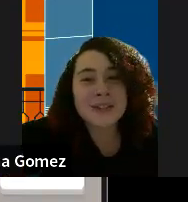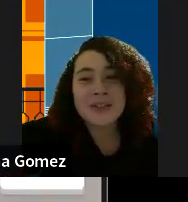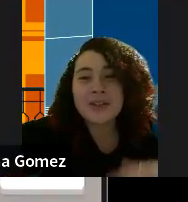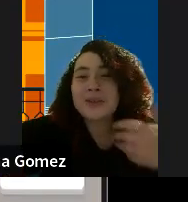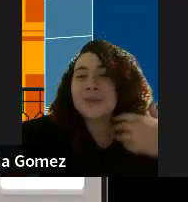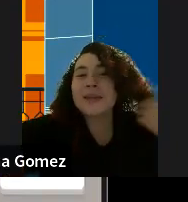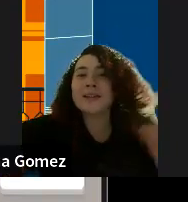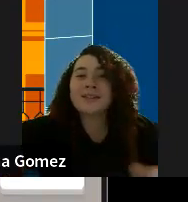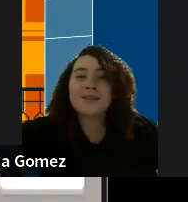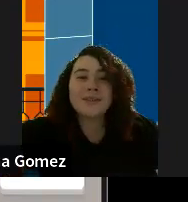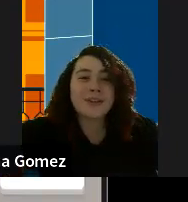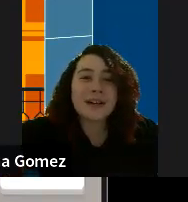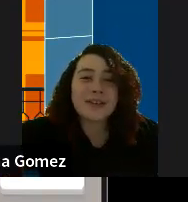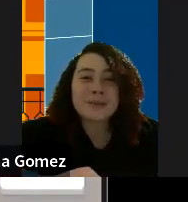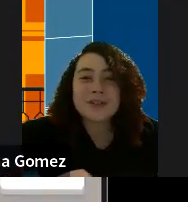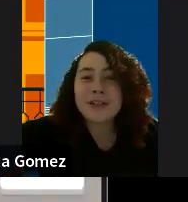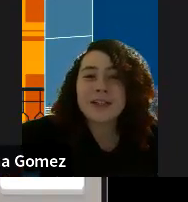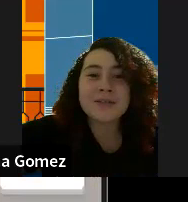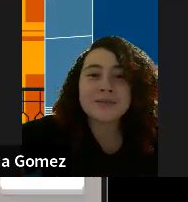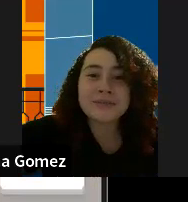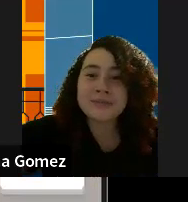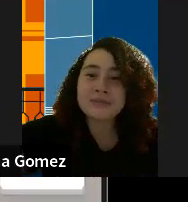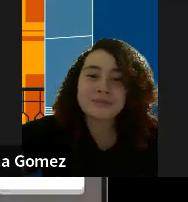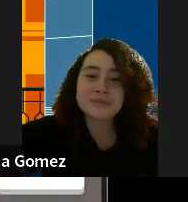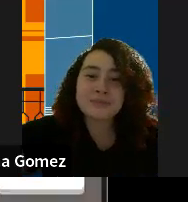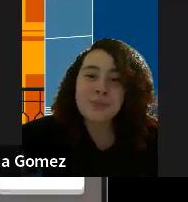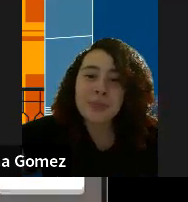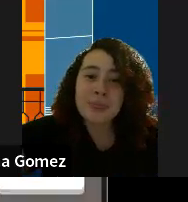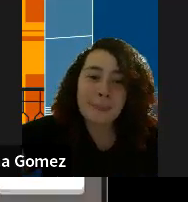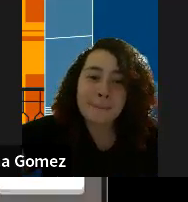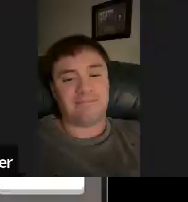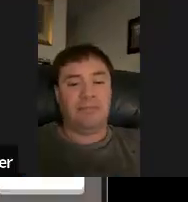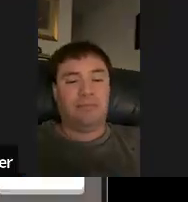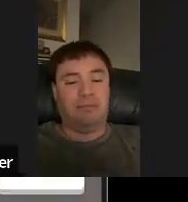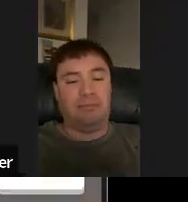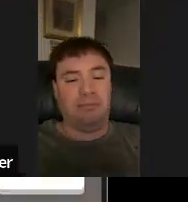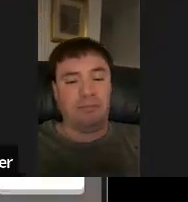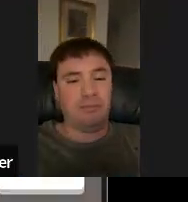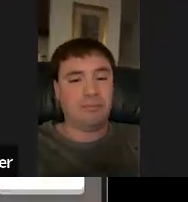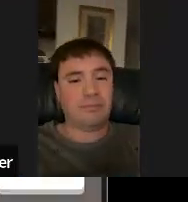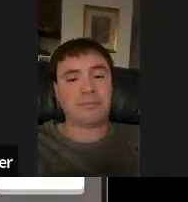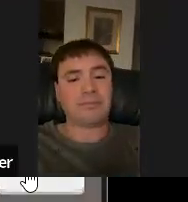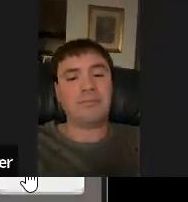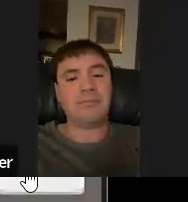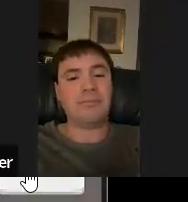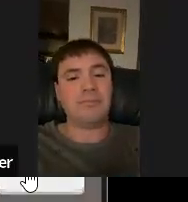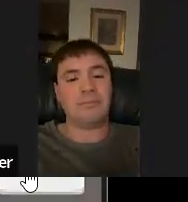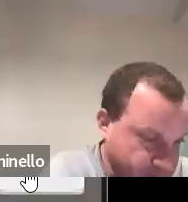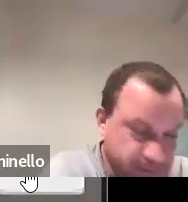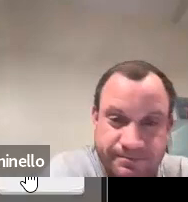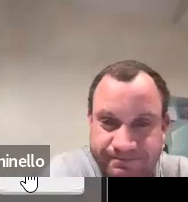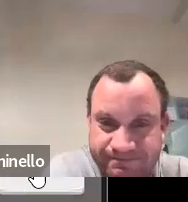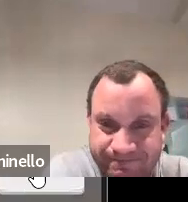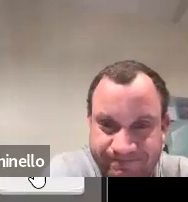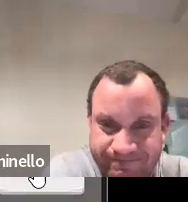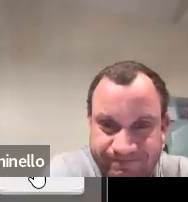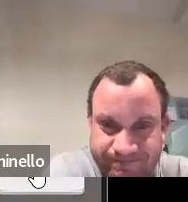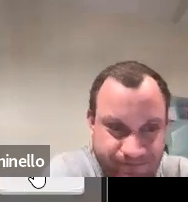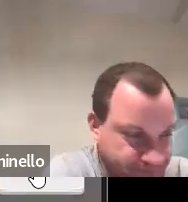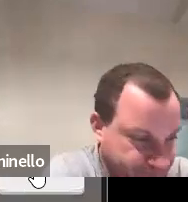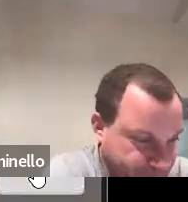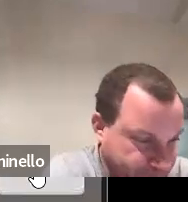: We will wait until everyone answers before goes to the next screen.